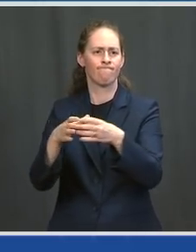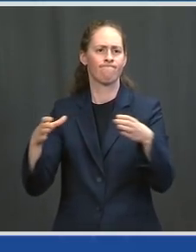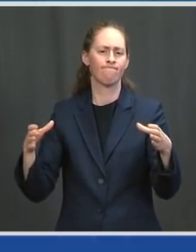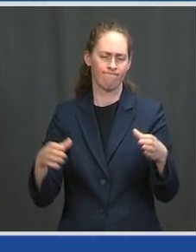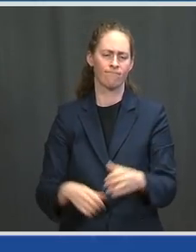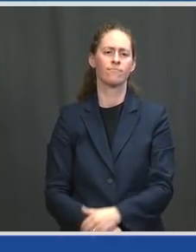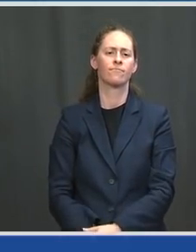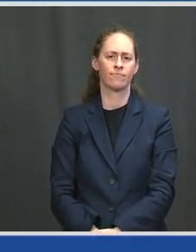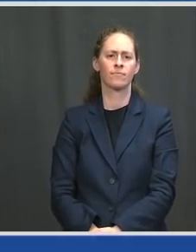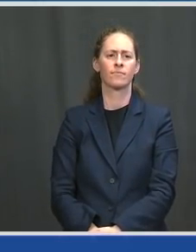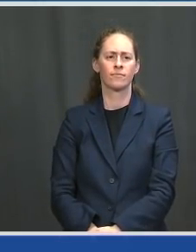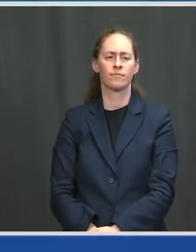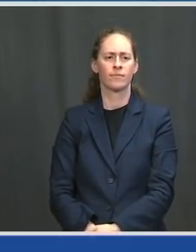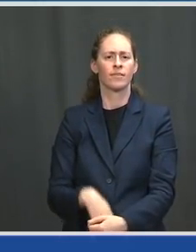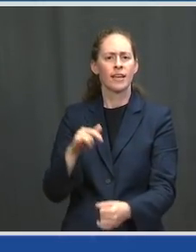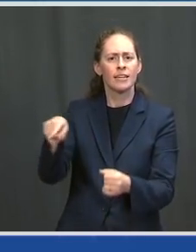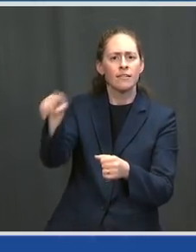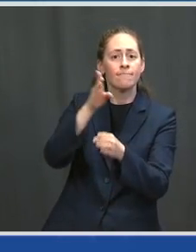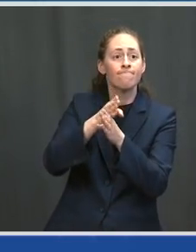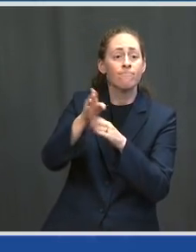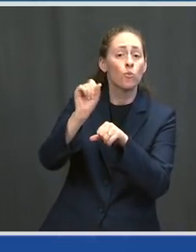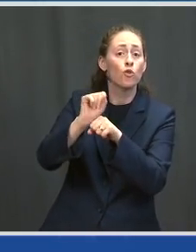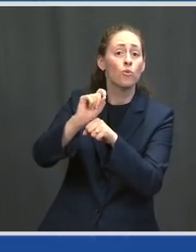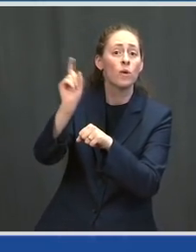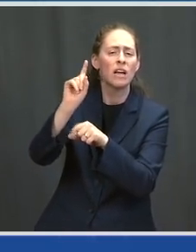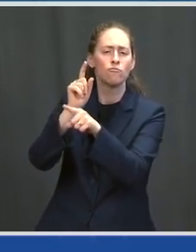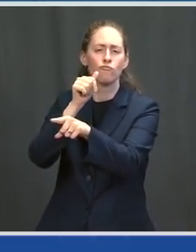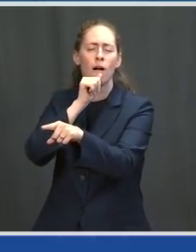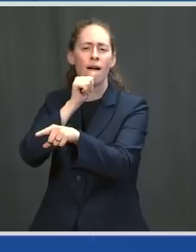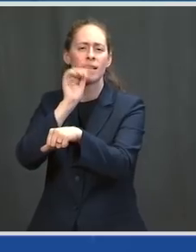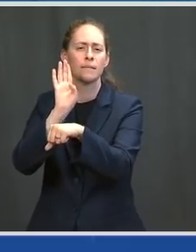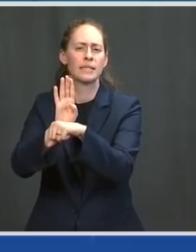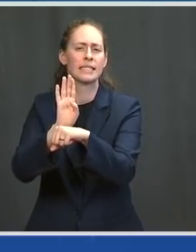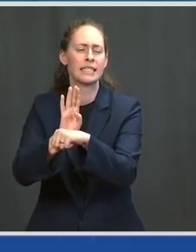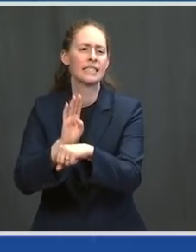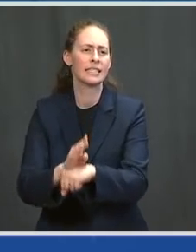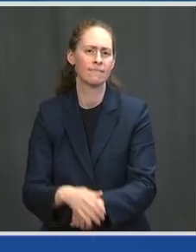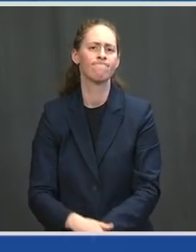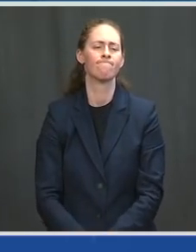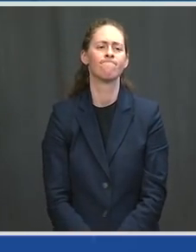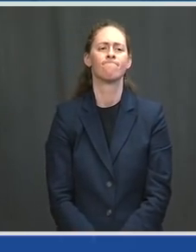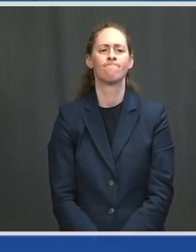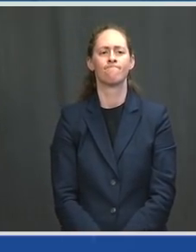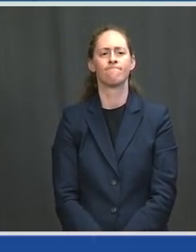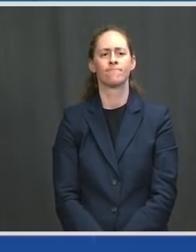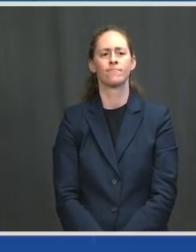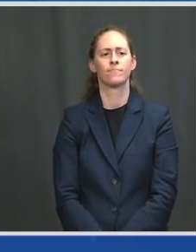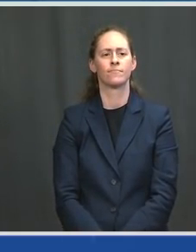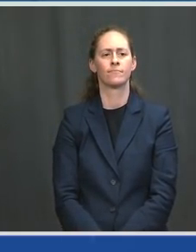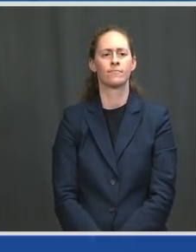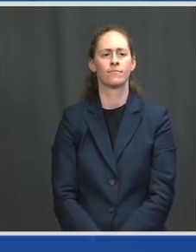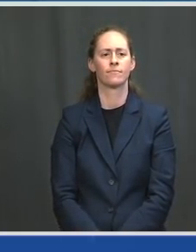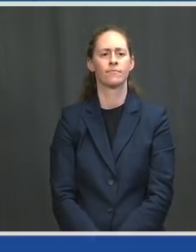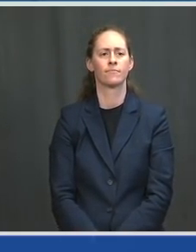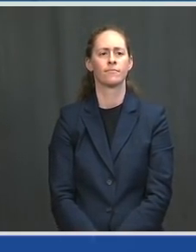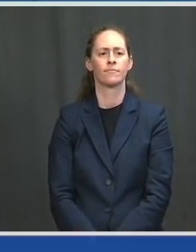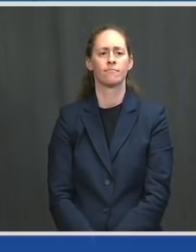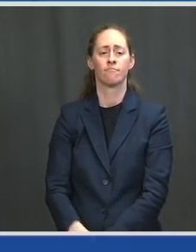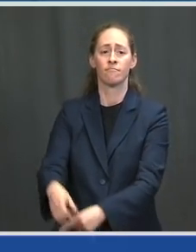as well as private companies being willing to share data as to what --